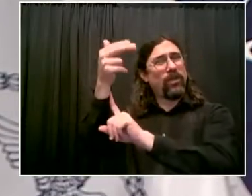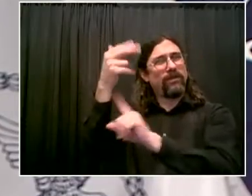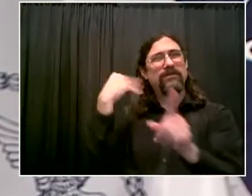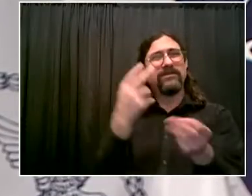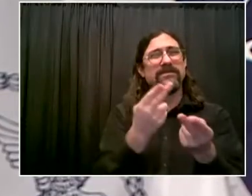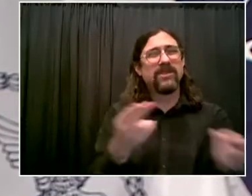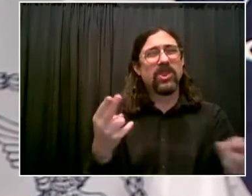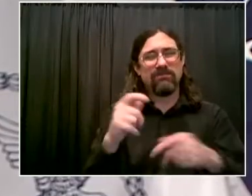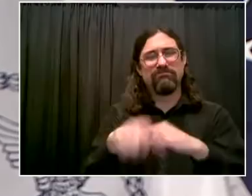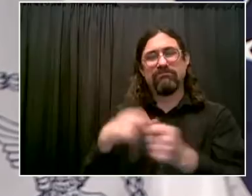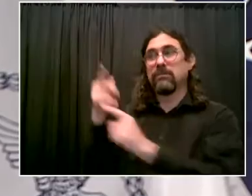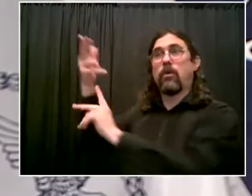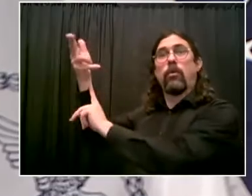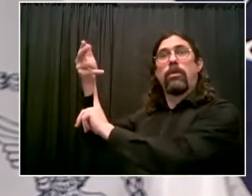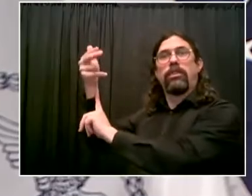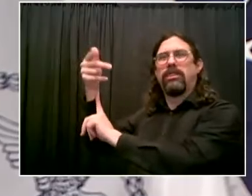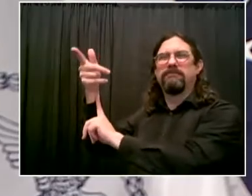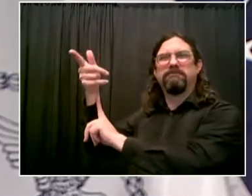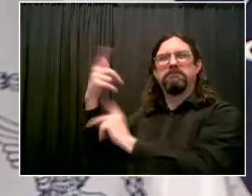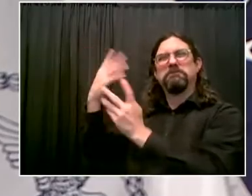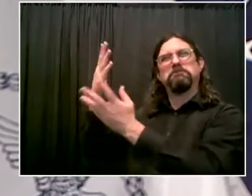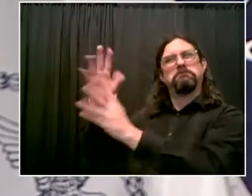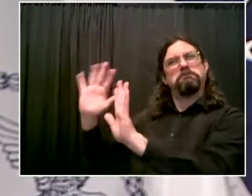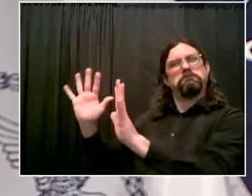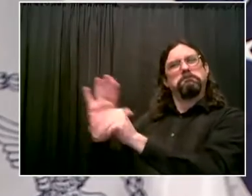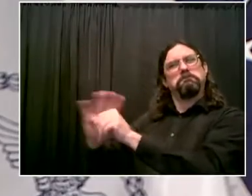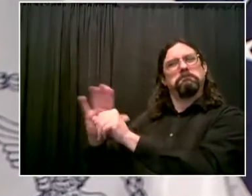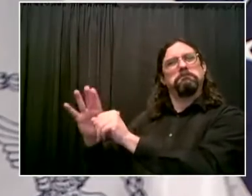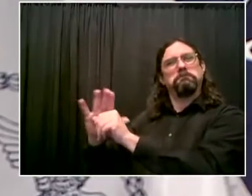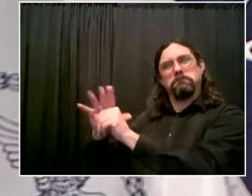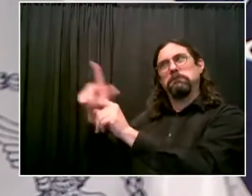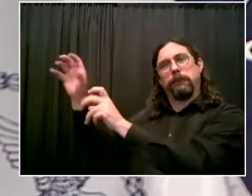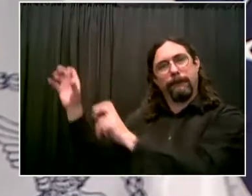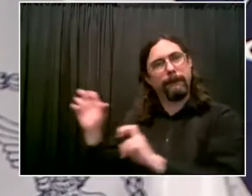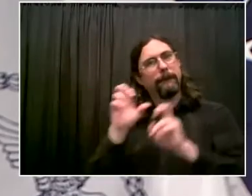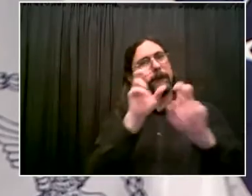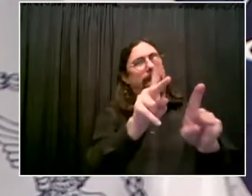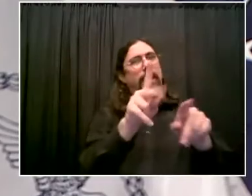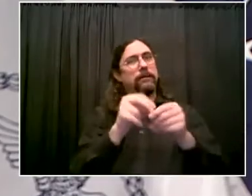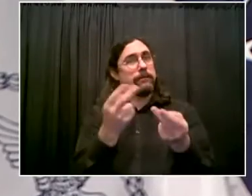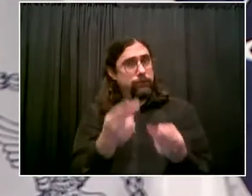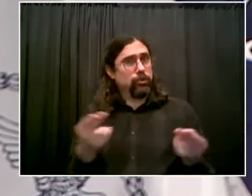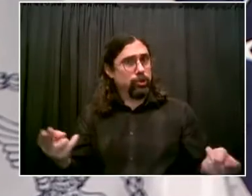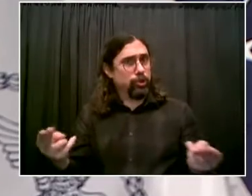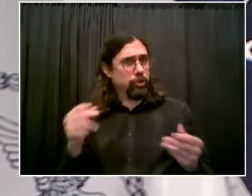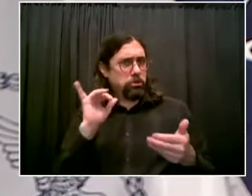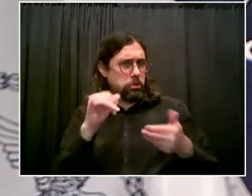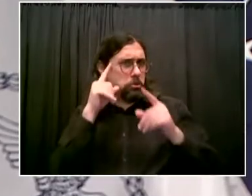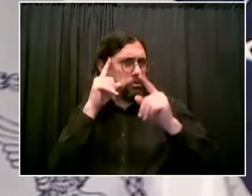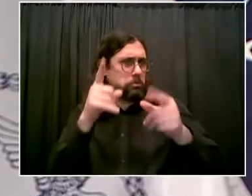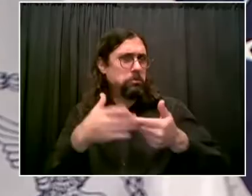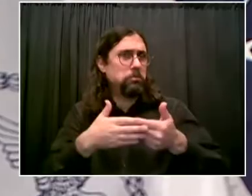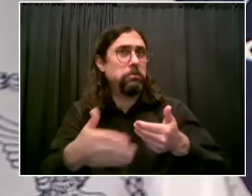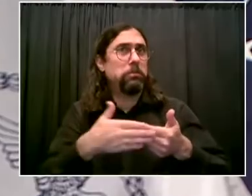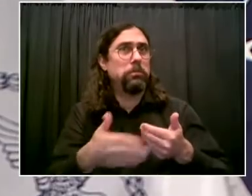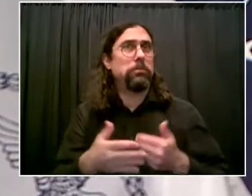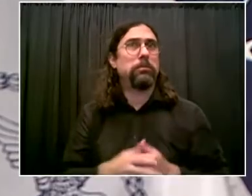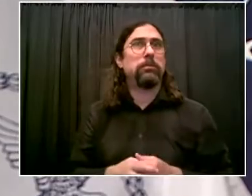HOMELESS SOUHL D BE, WE ARE GETTING OUT OF HOTELS, OVERWHELMINGLY THE PLAN HAS BEEN MOVING IN THE RIGHT DIRECTION AD NI AM CONVINCED